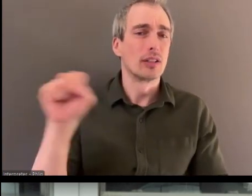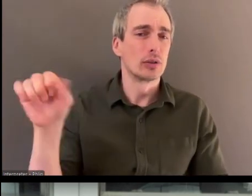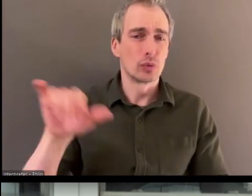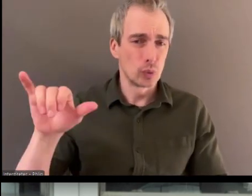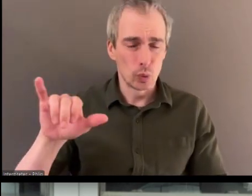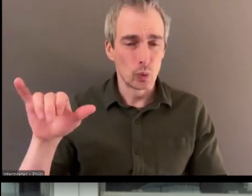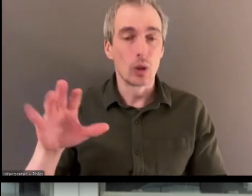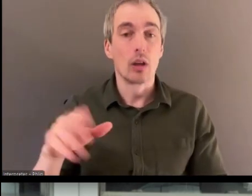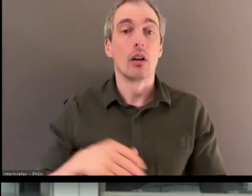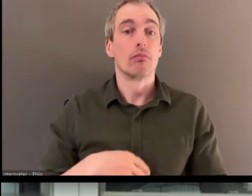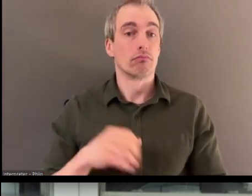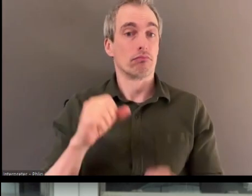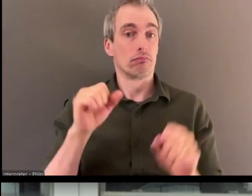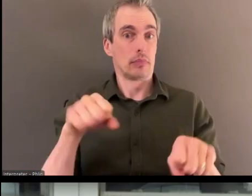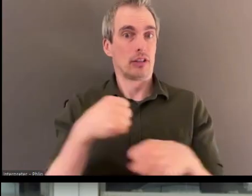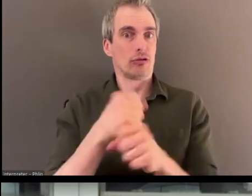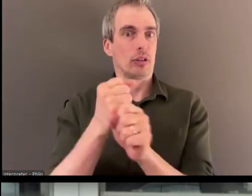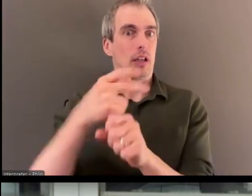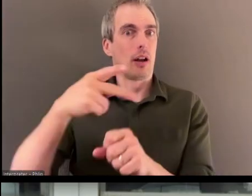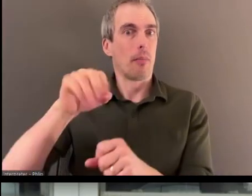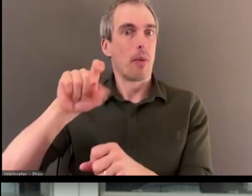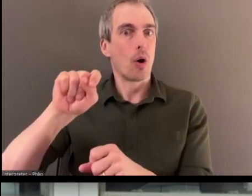also add a little bug near any PDF.